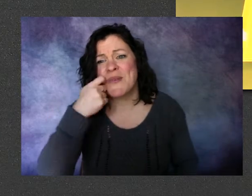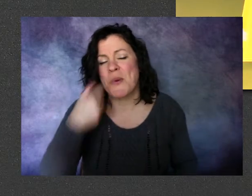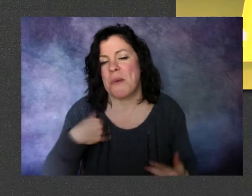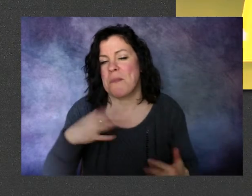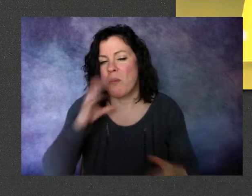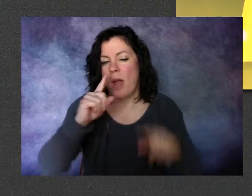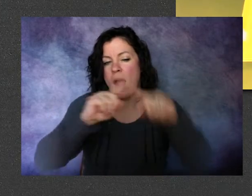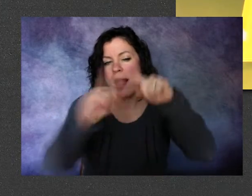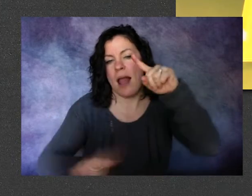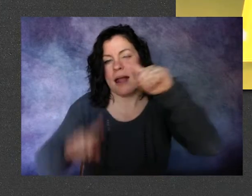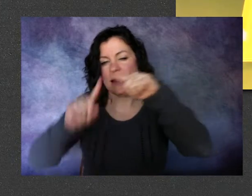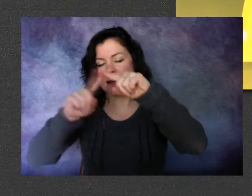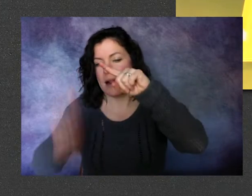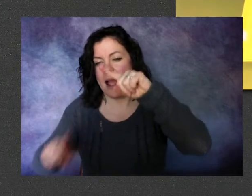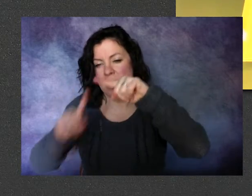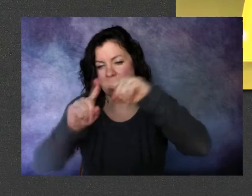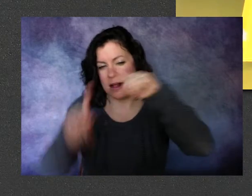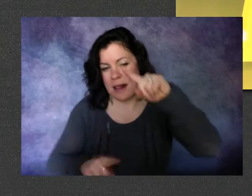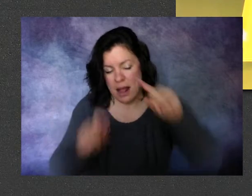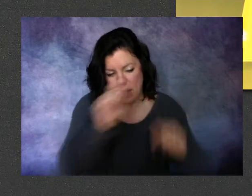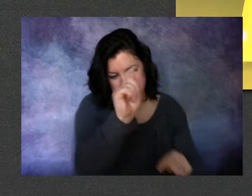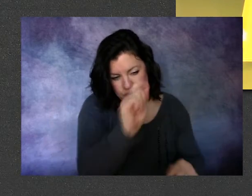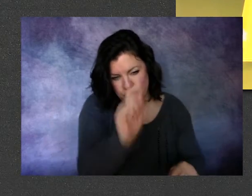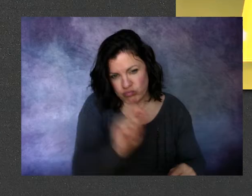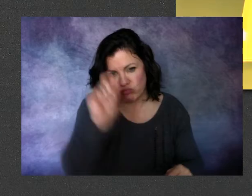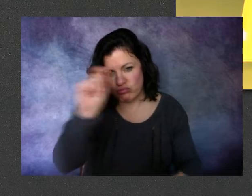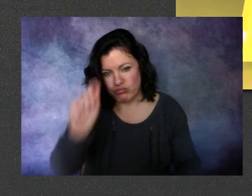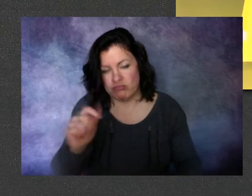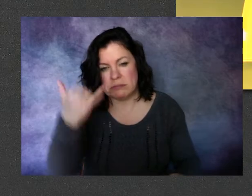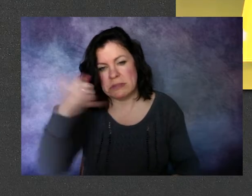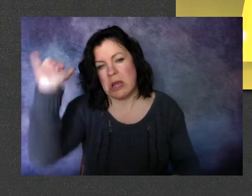So I'm going to draw some lightning bolts here.